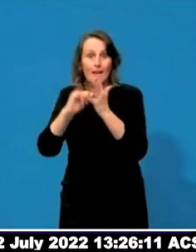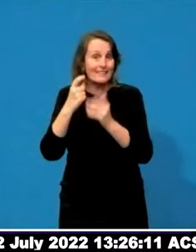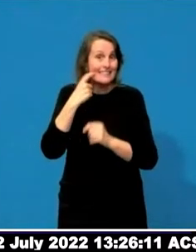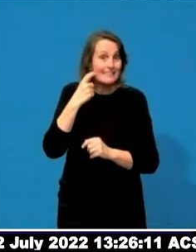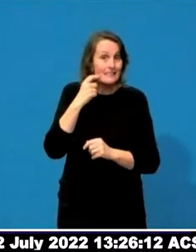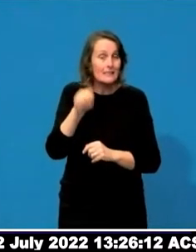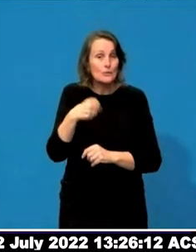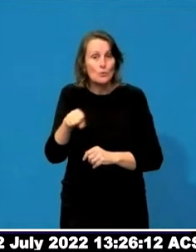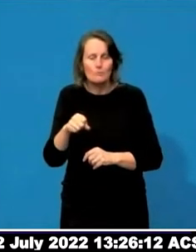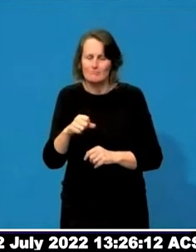It's very hard.